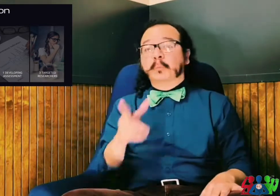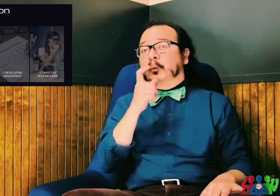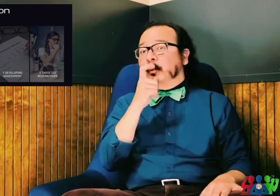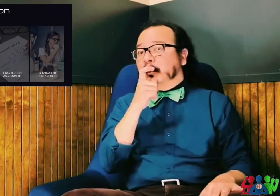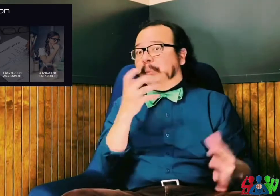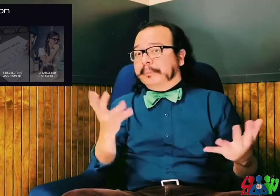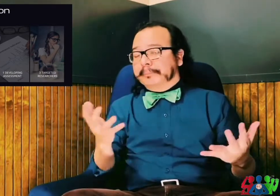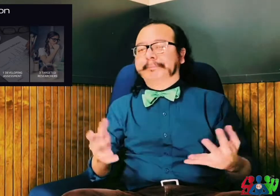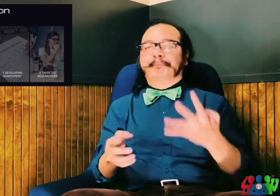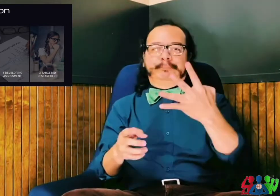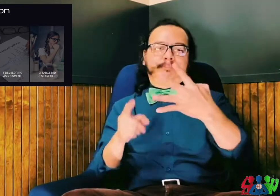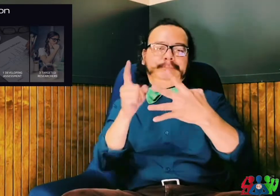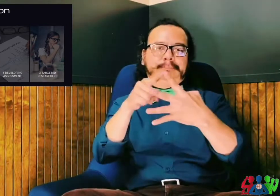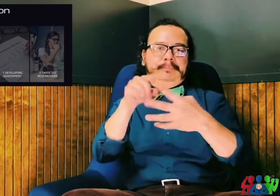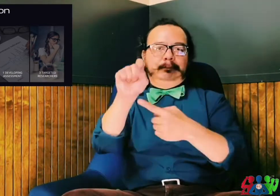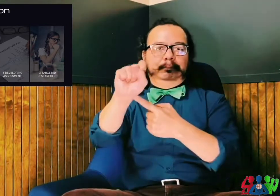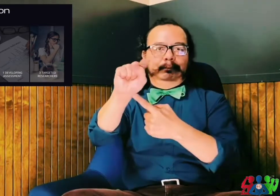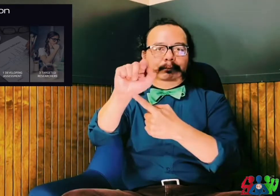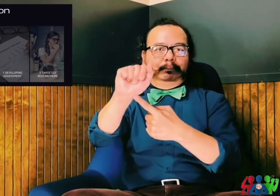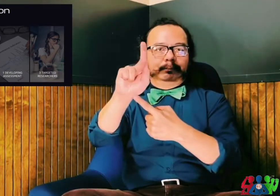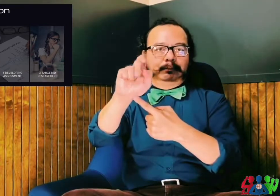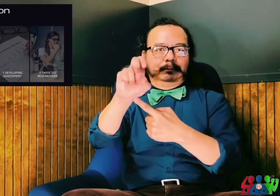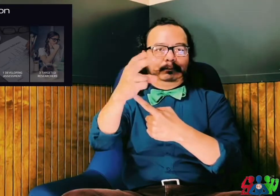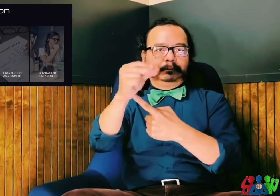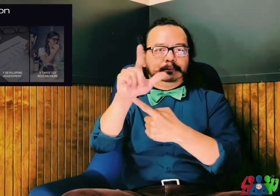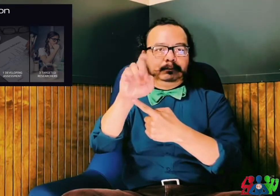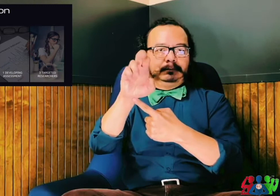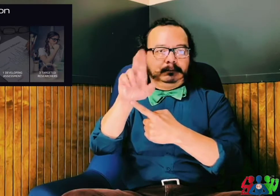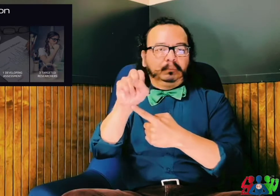The committee would be Stakeholders,